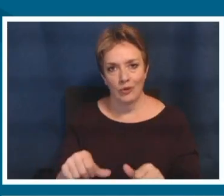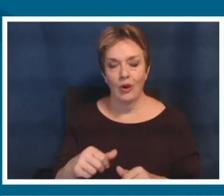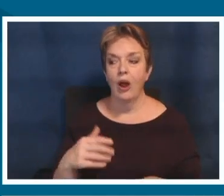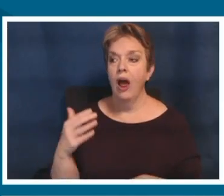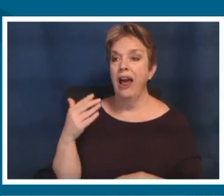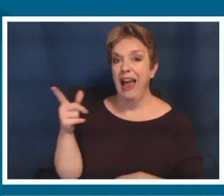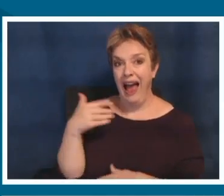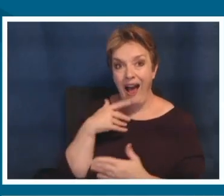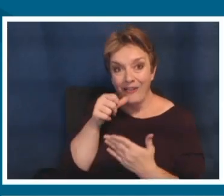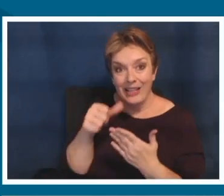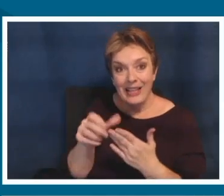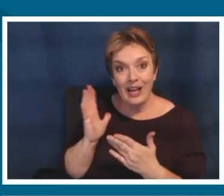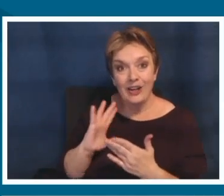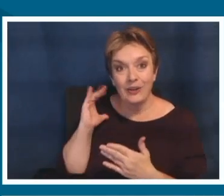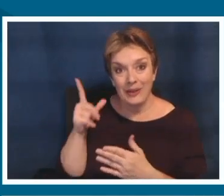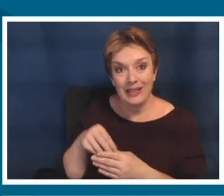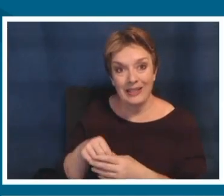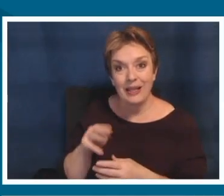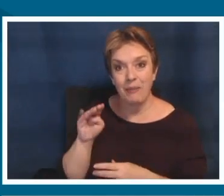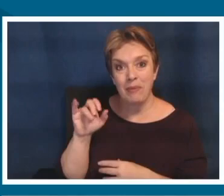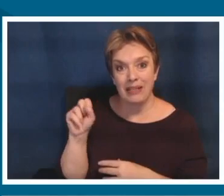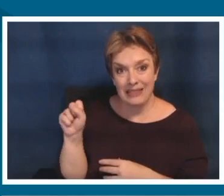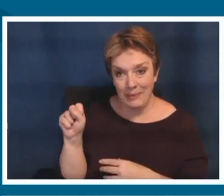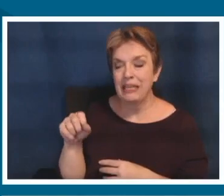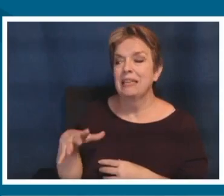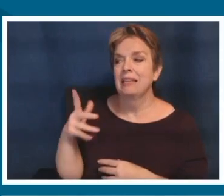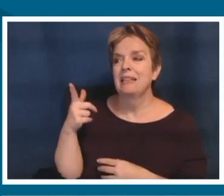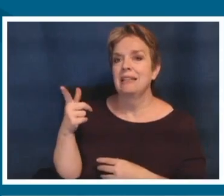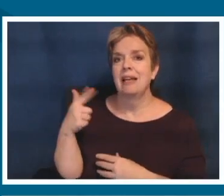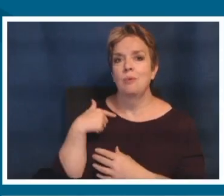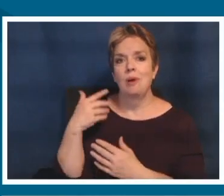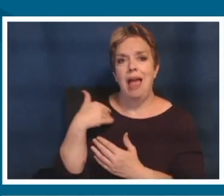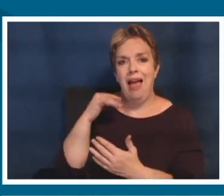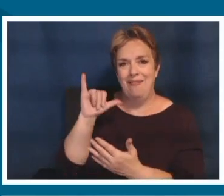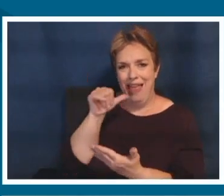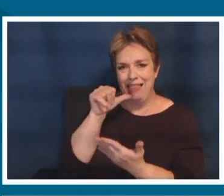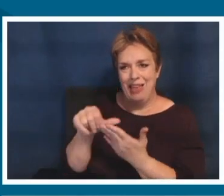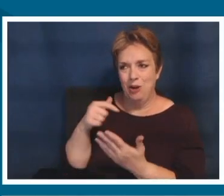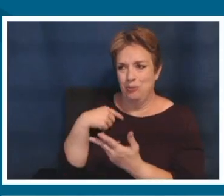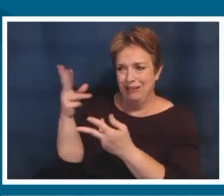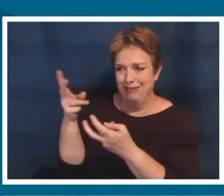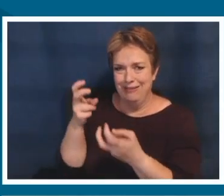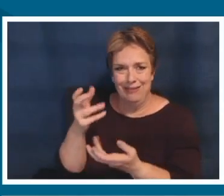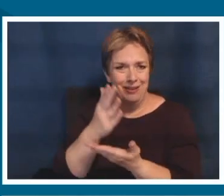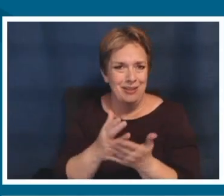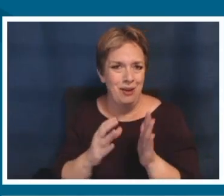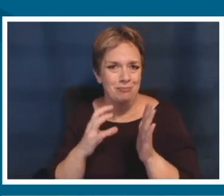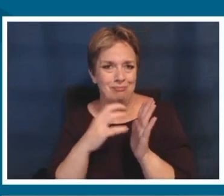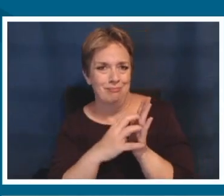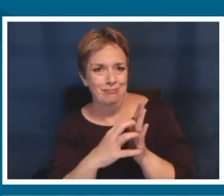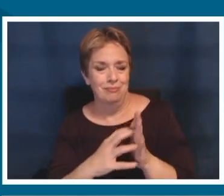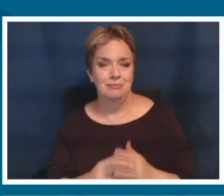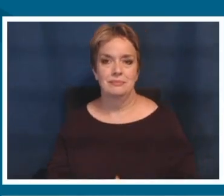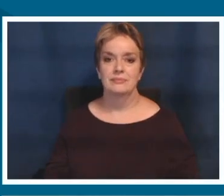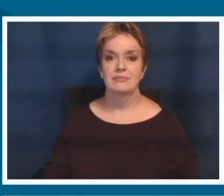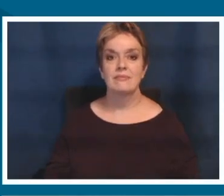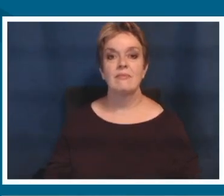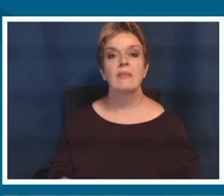because we were doing this over three days we weren't teaching students like how to